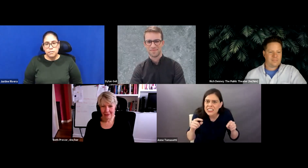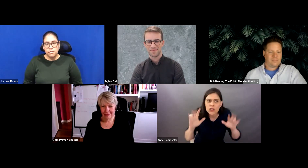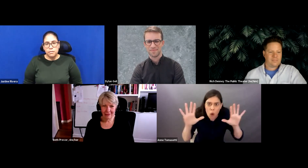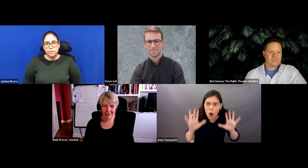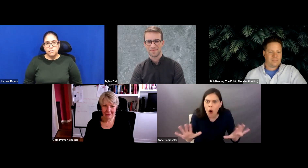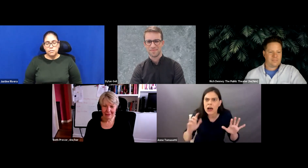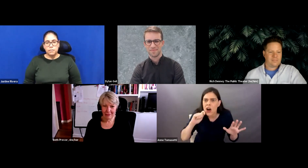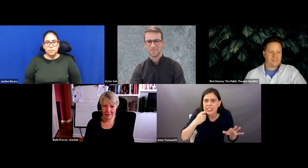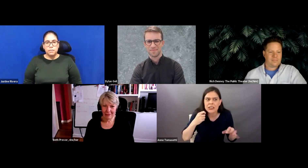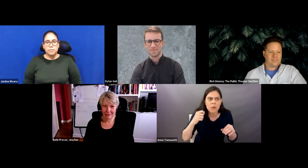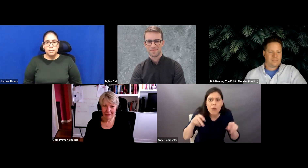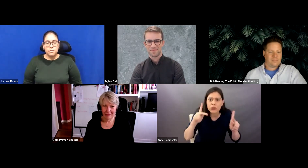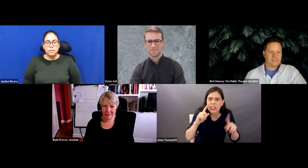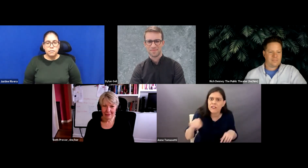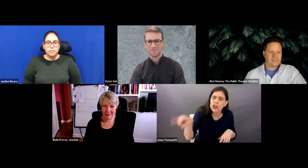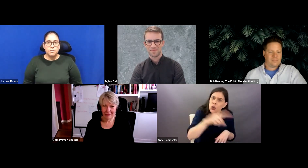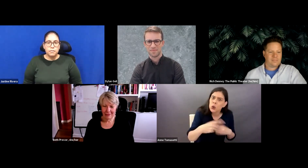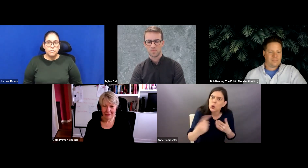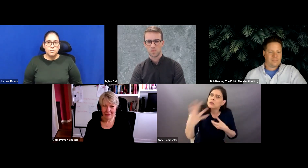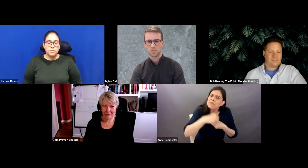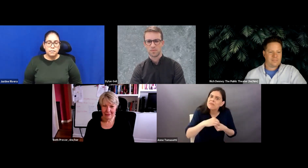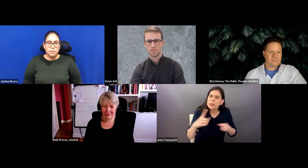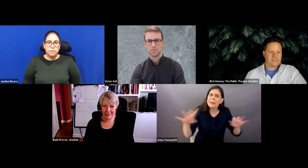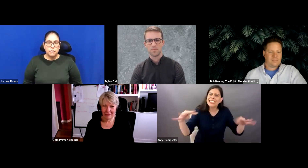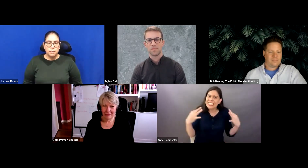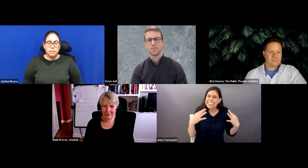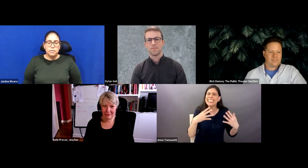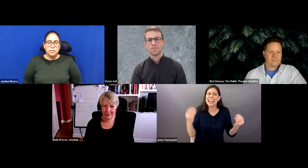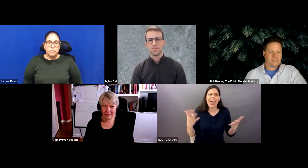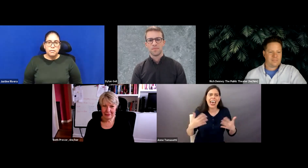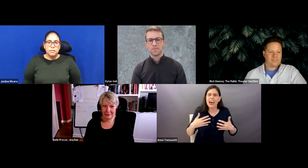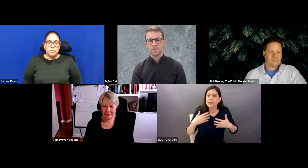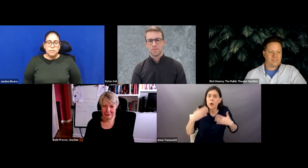wonderful to have this cast for this story, and it was so great